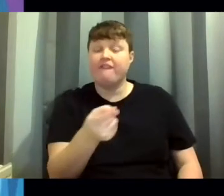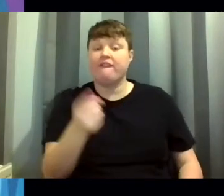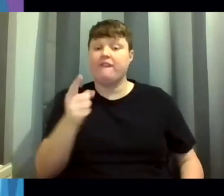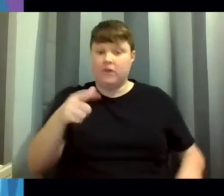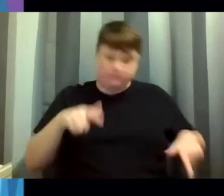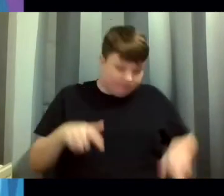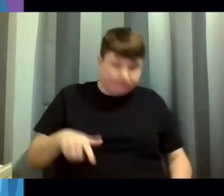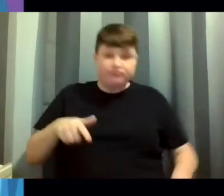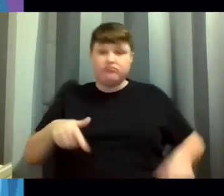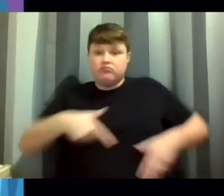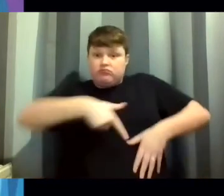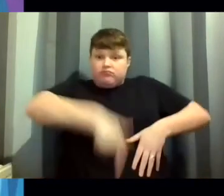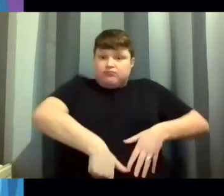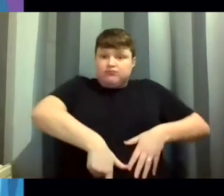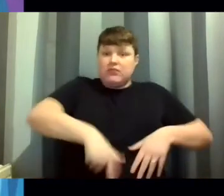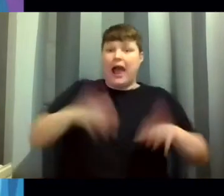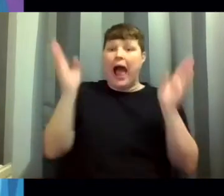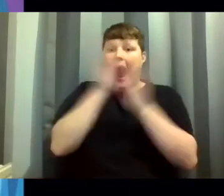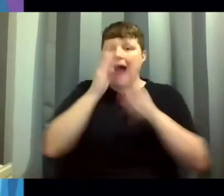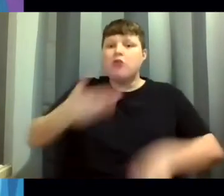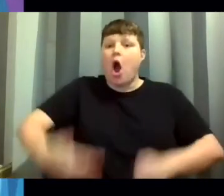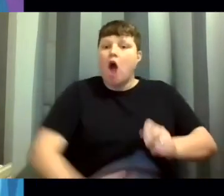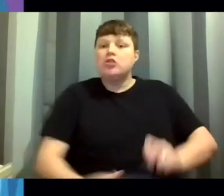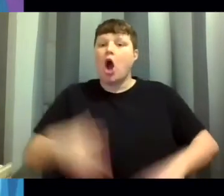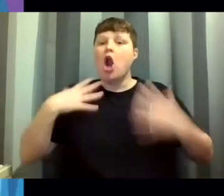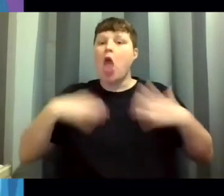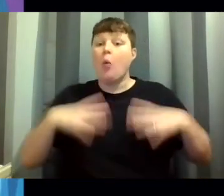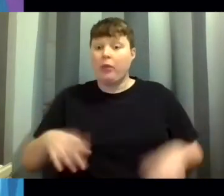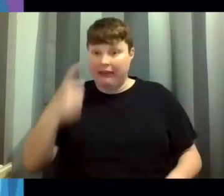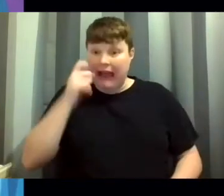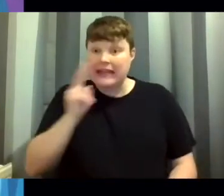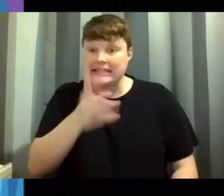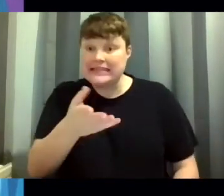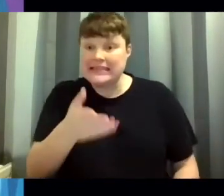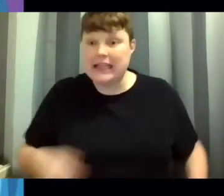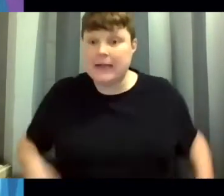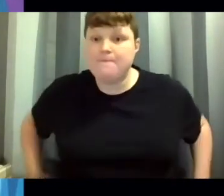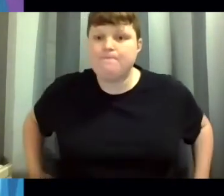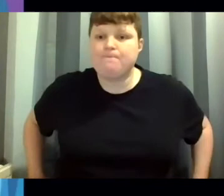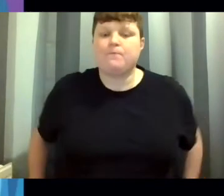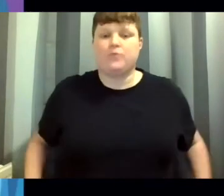suppressed by a computer algorithm so essentially it will just highlight a blob here rather than